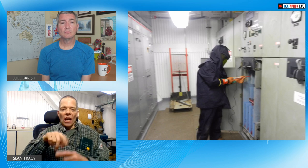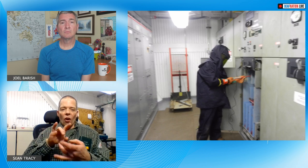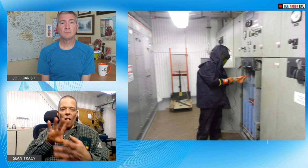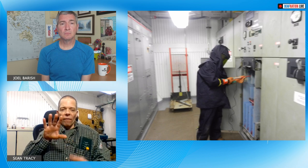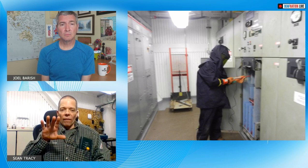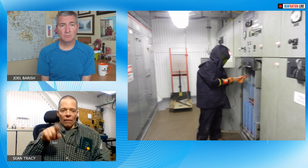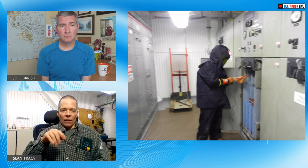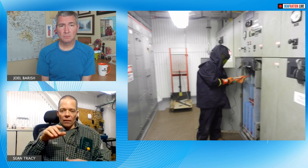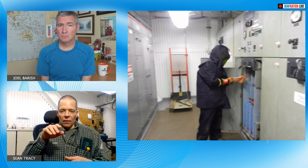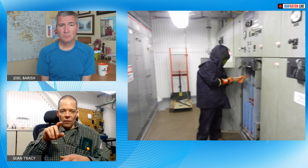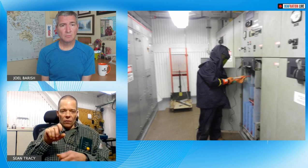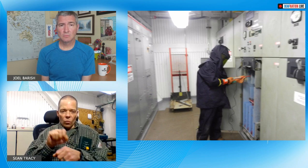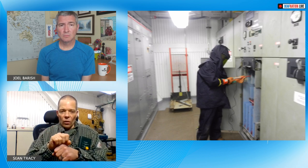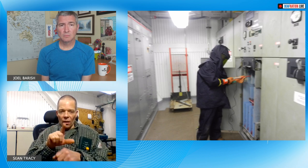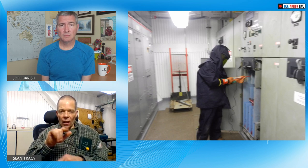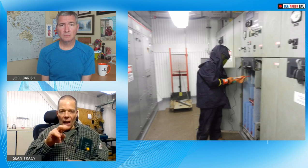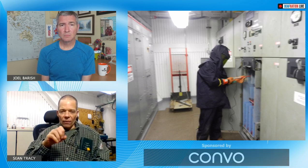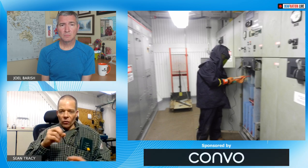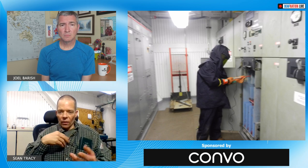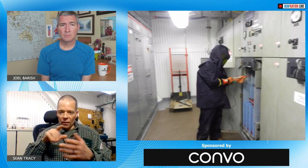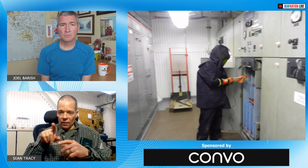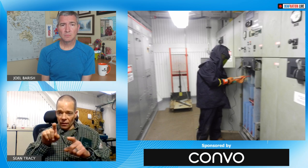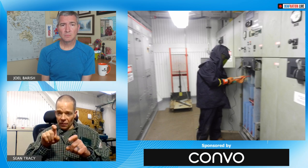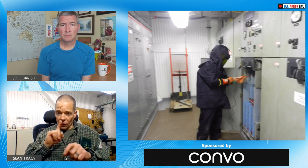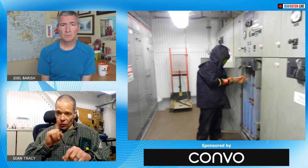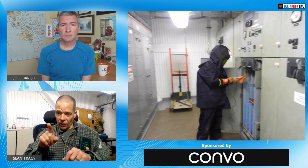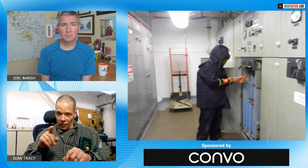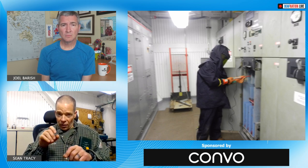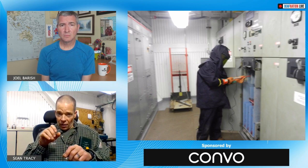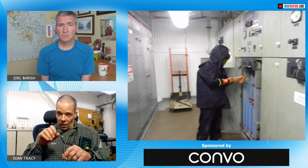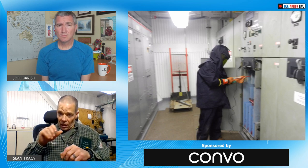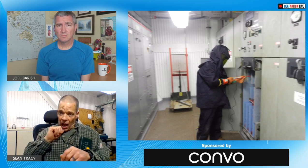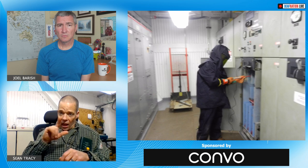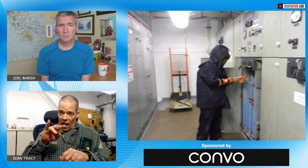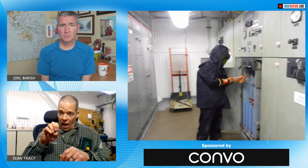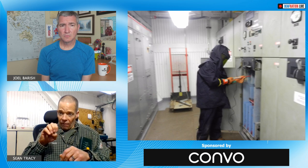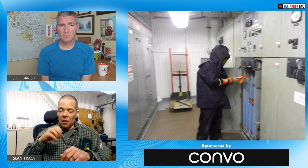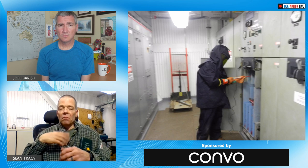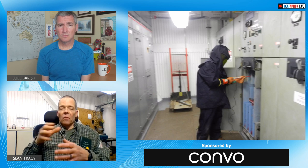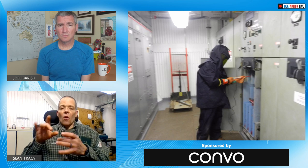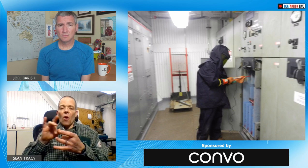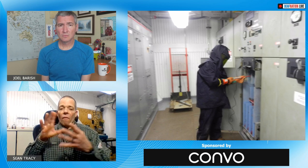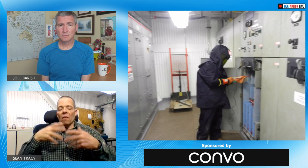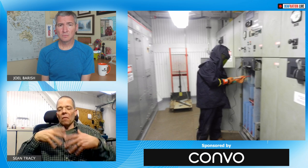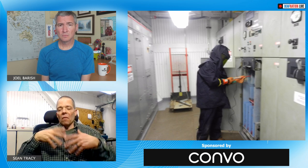We can't turn the power off so sometimes we have to work live. So I wear that suit while I'm testing to make sure if it's live or not.